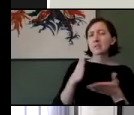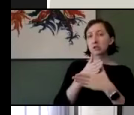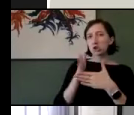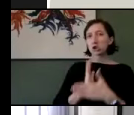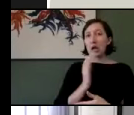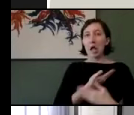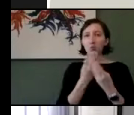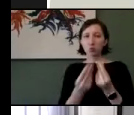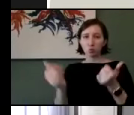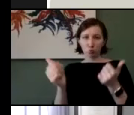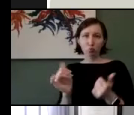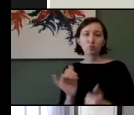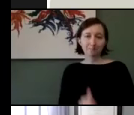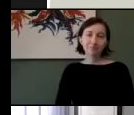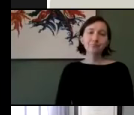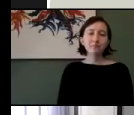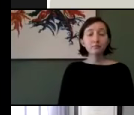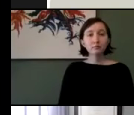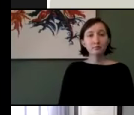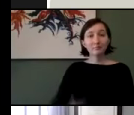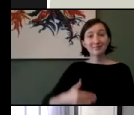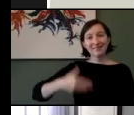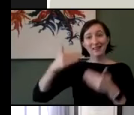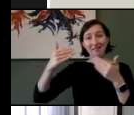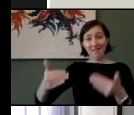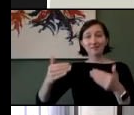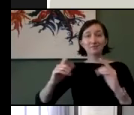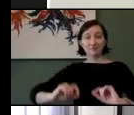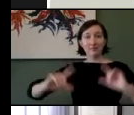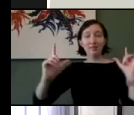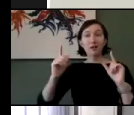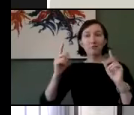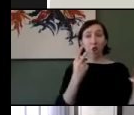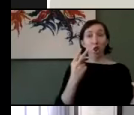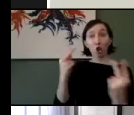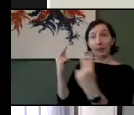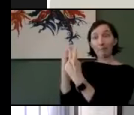The next slide I think sometimes looking back is helpful.